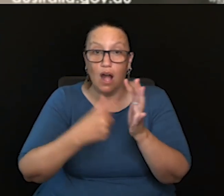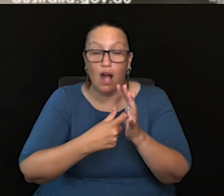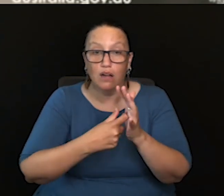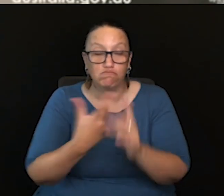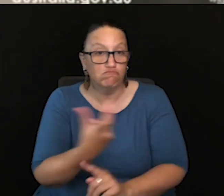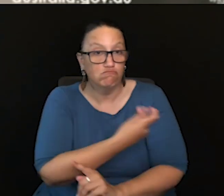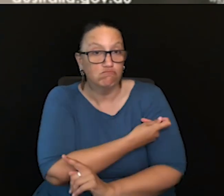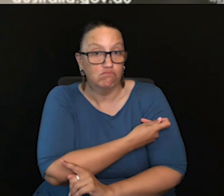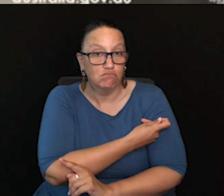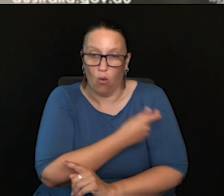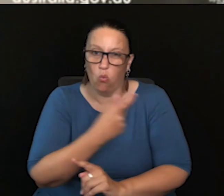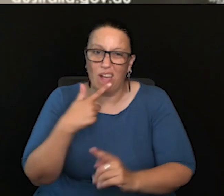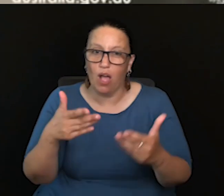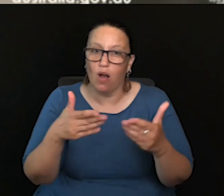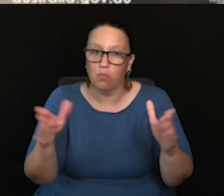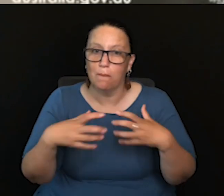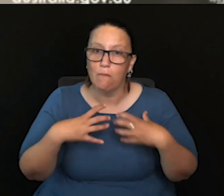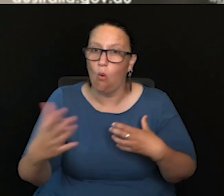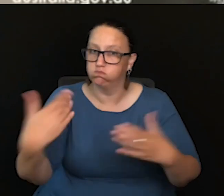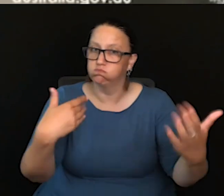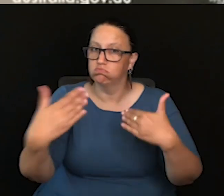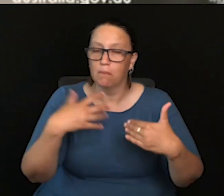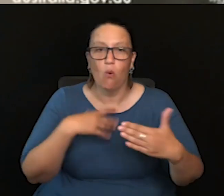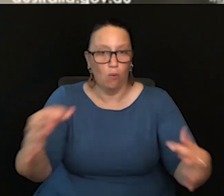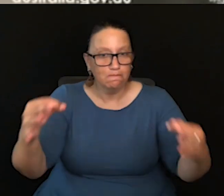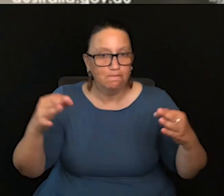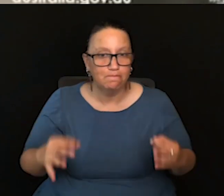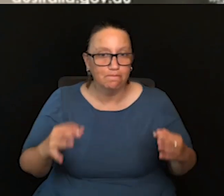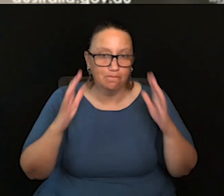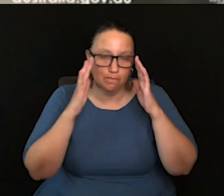We will move, as of today, as has previously been foreshadowed,